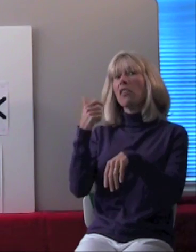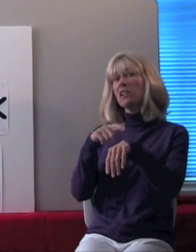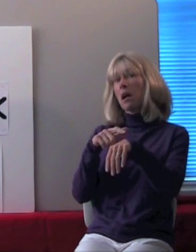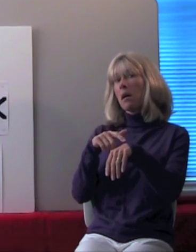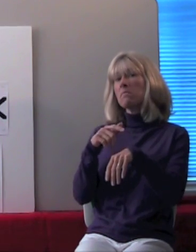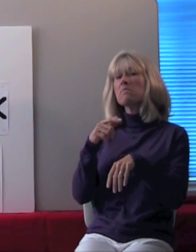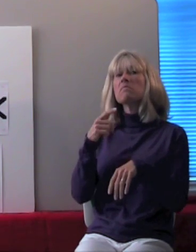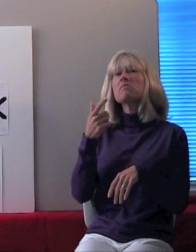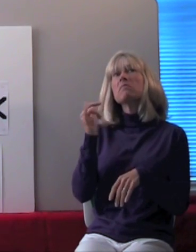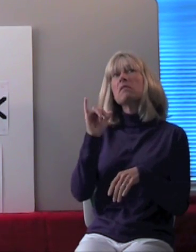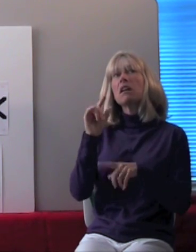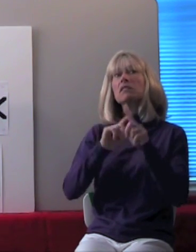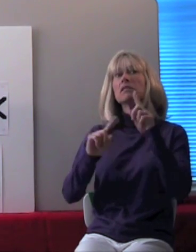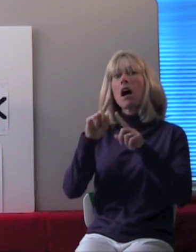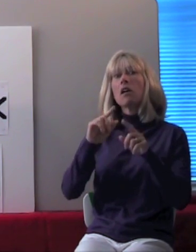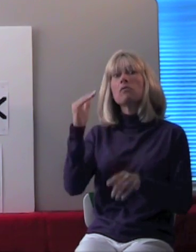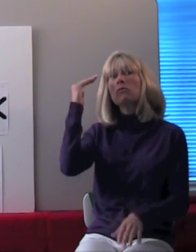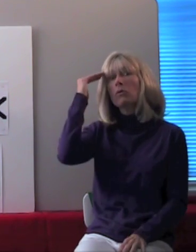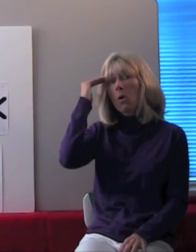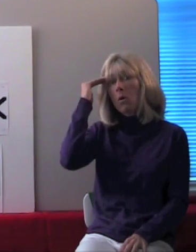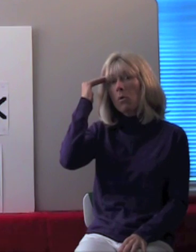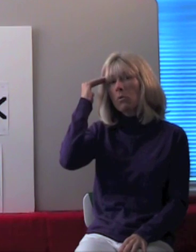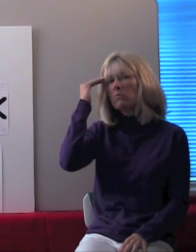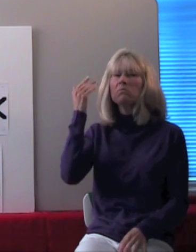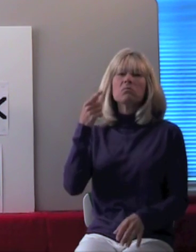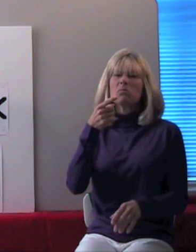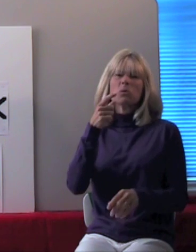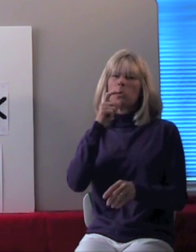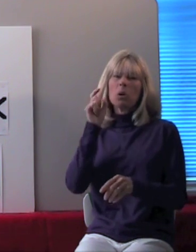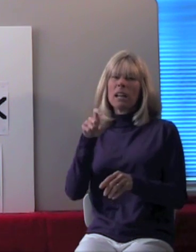Other times with signs like KNOW, you don't...